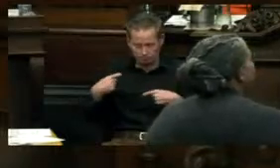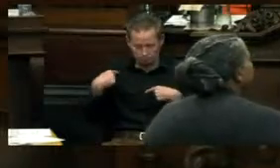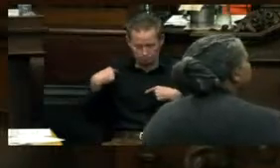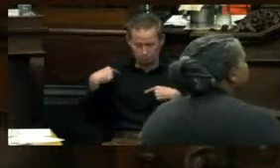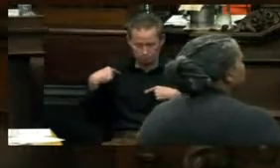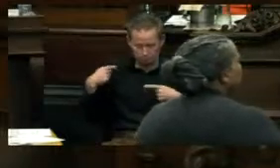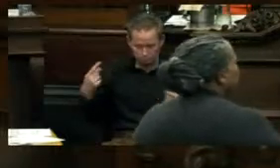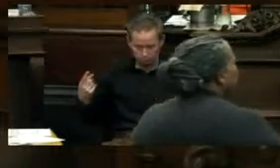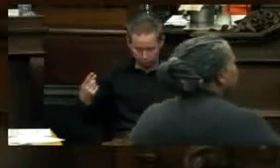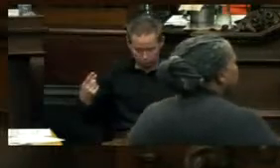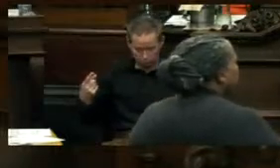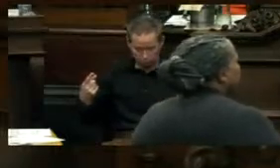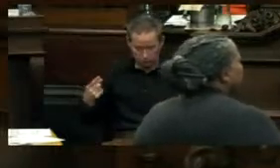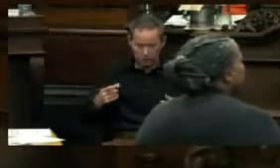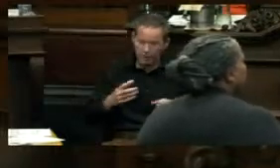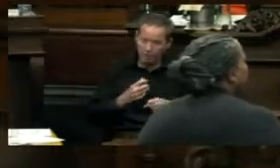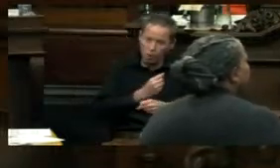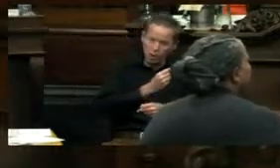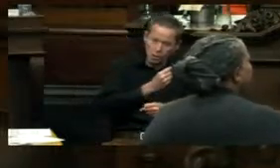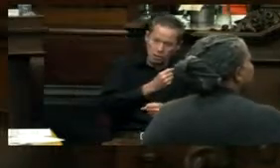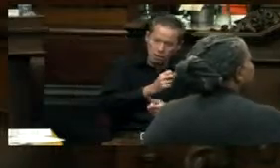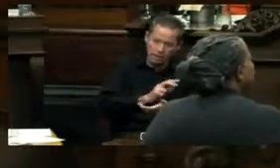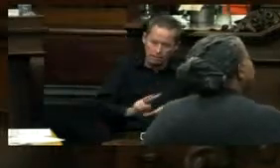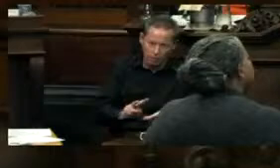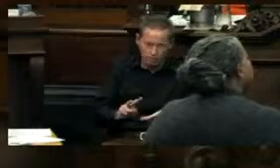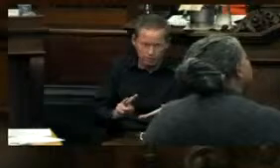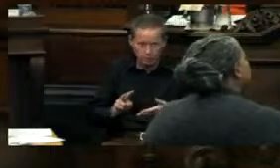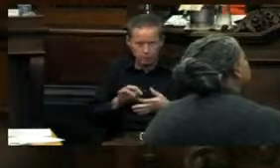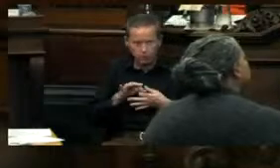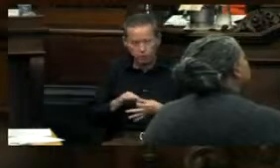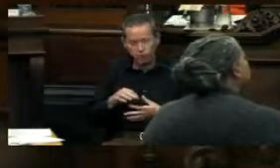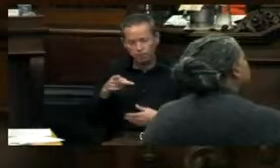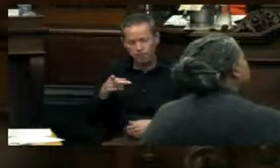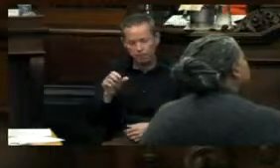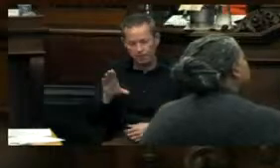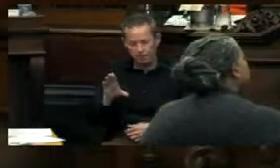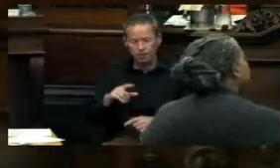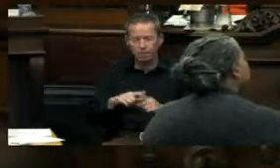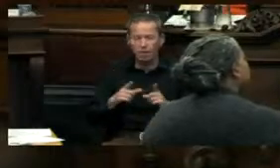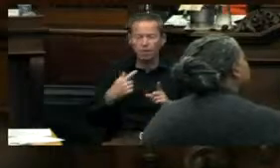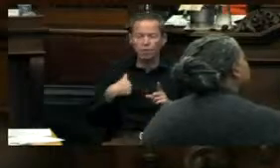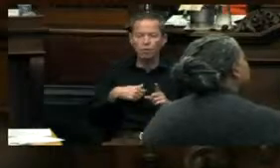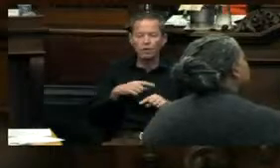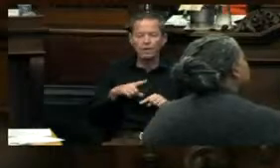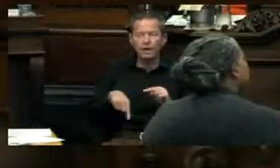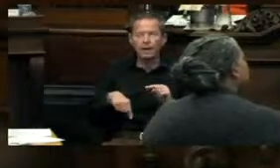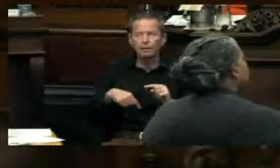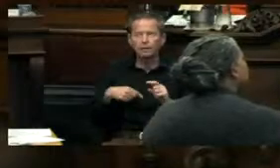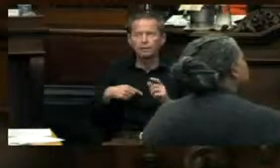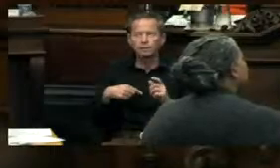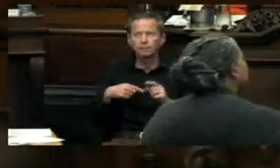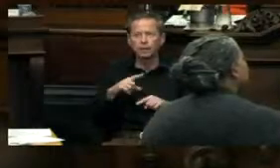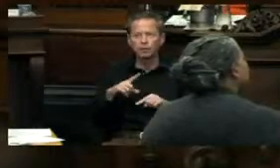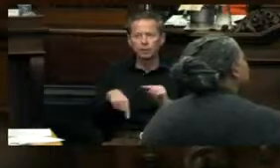Board. It's been in court before. Various things have been they've won in court. They've